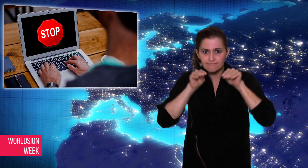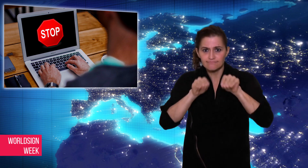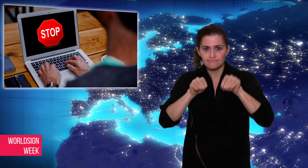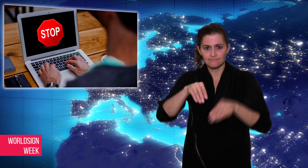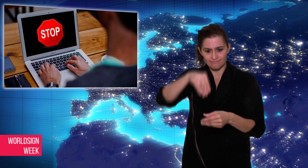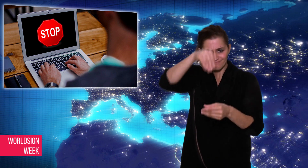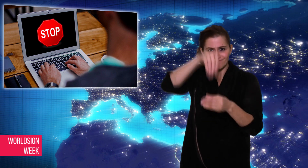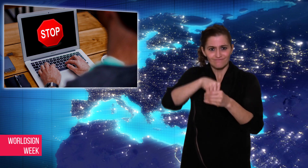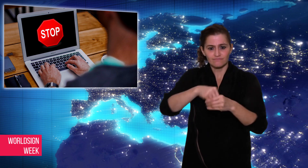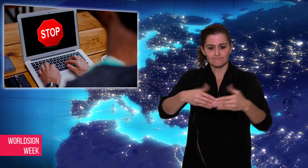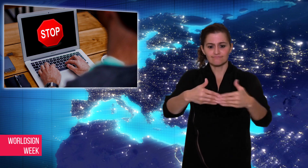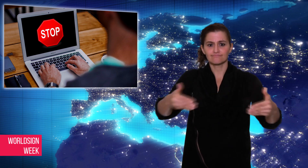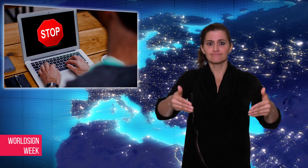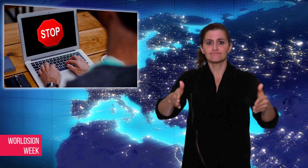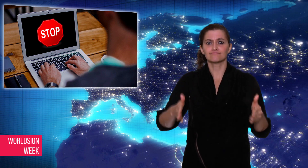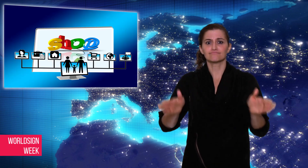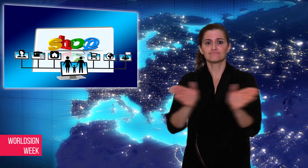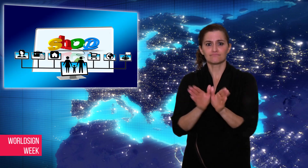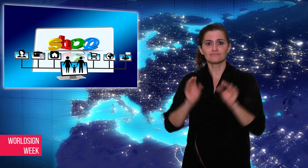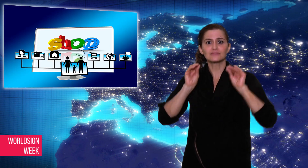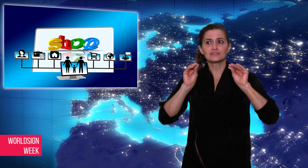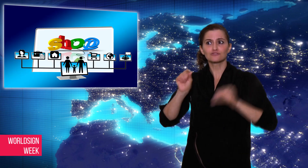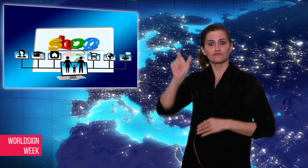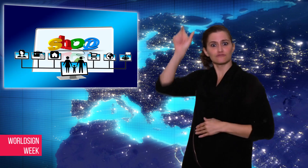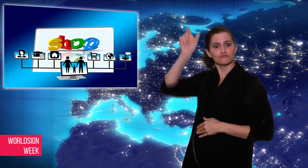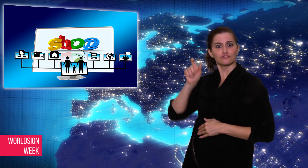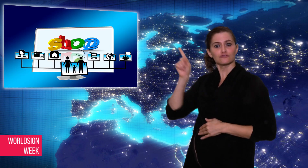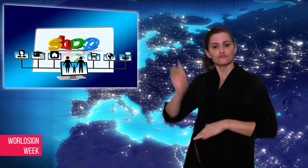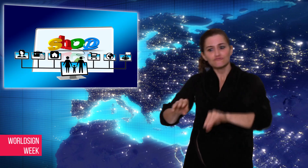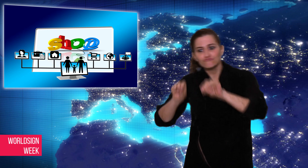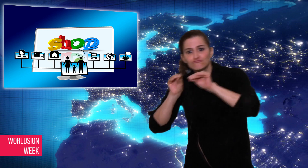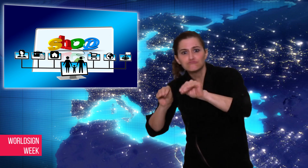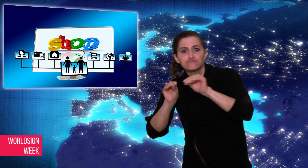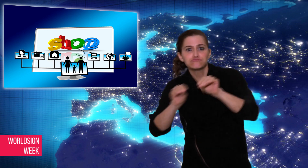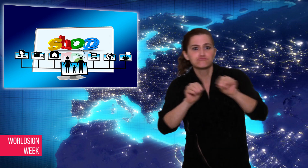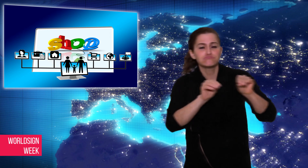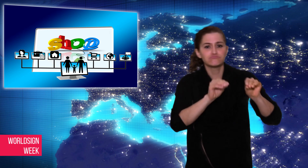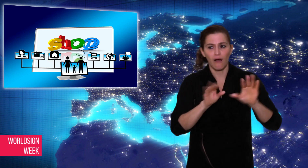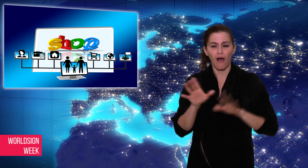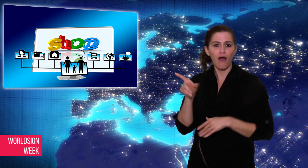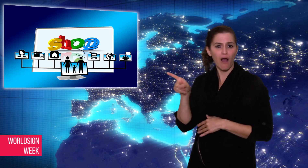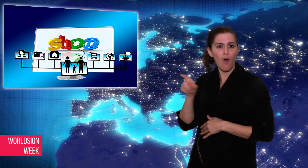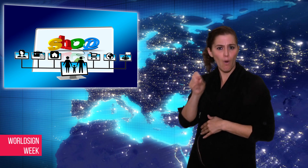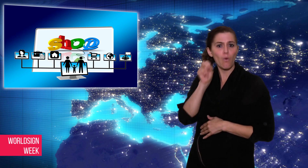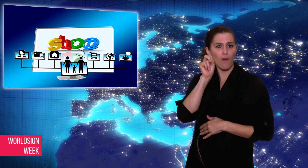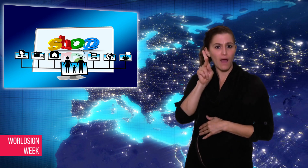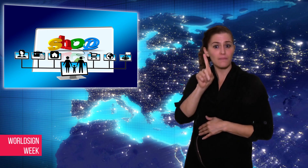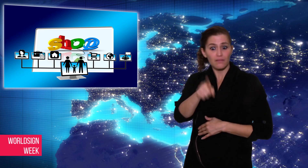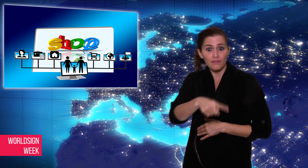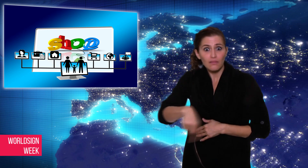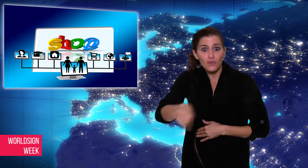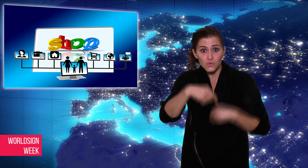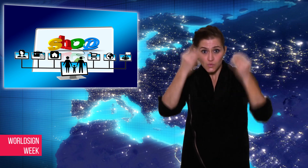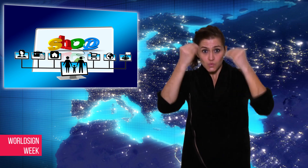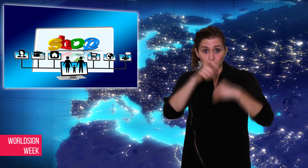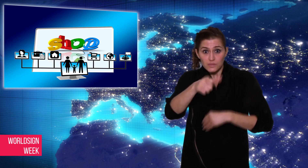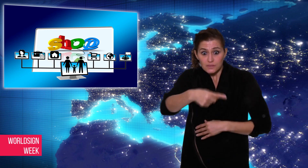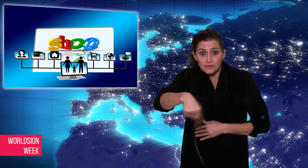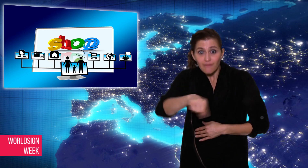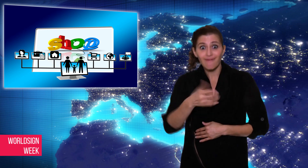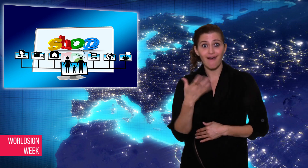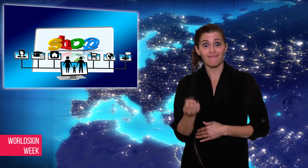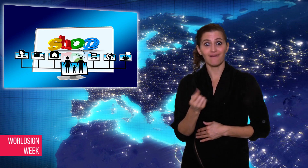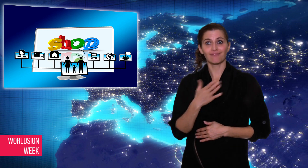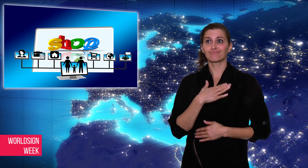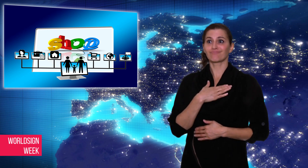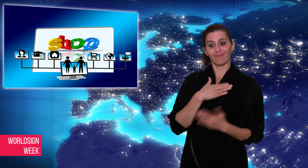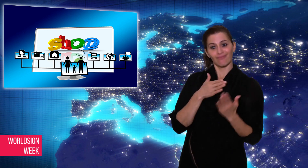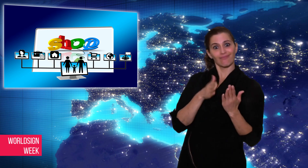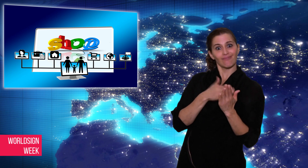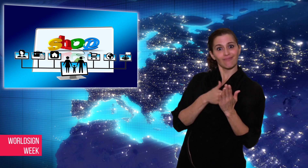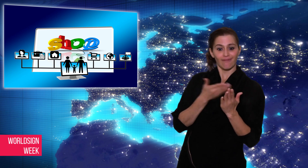use of devices in the classroom. The